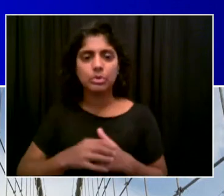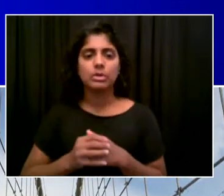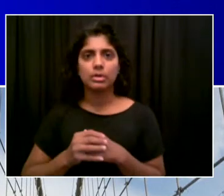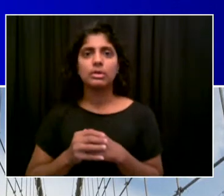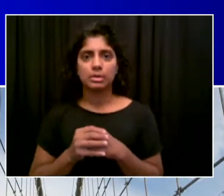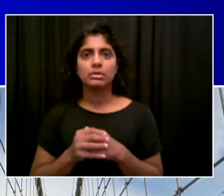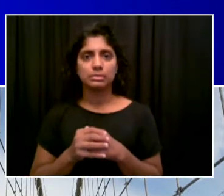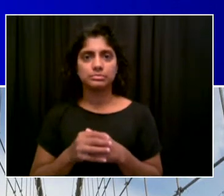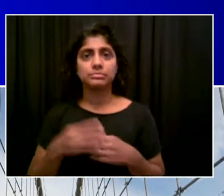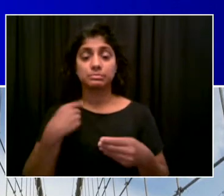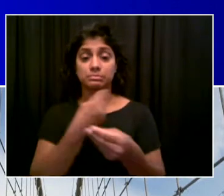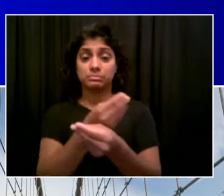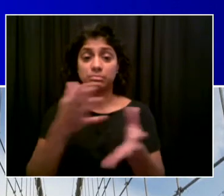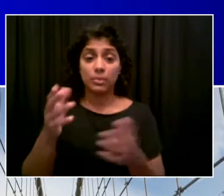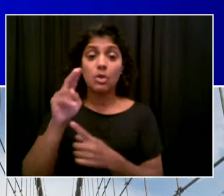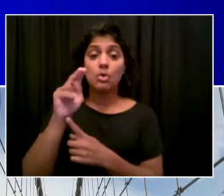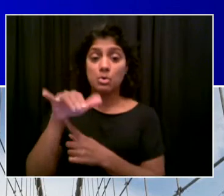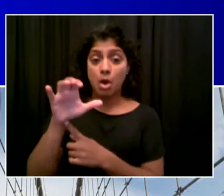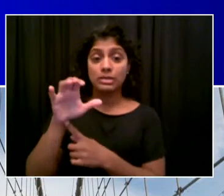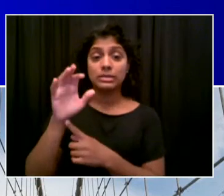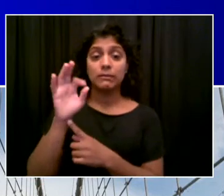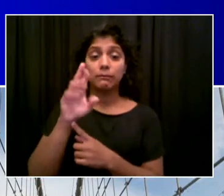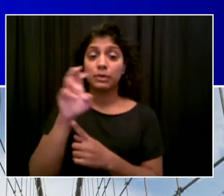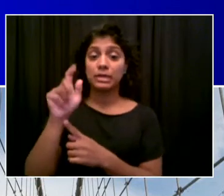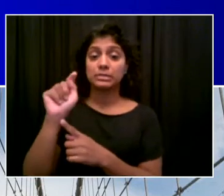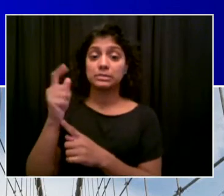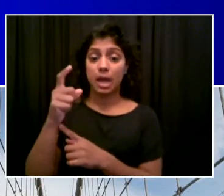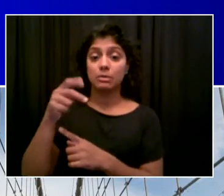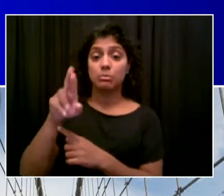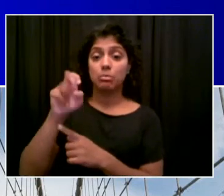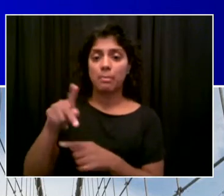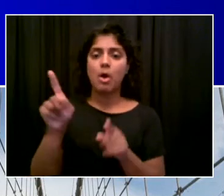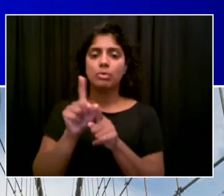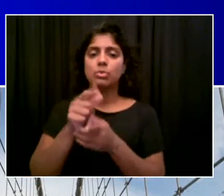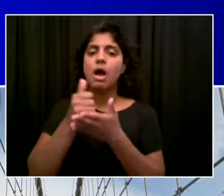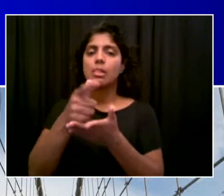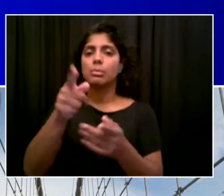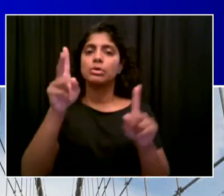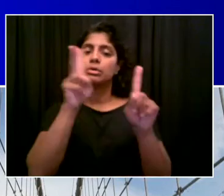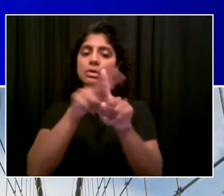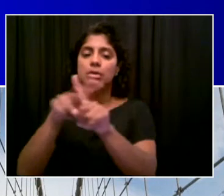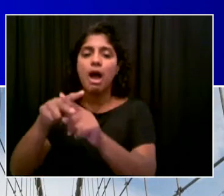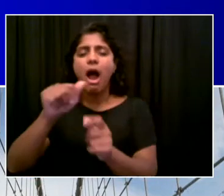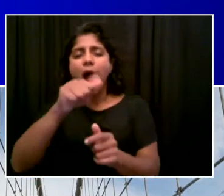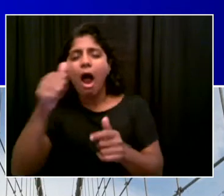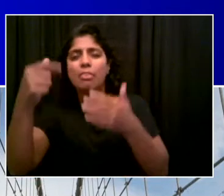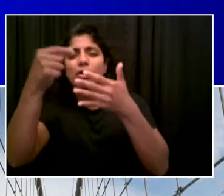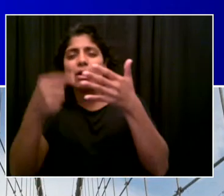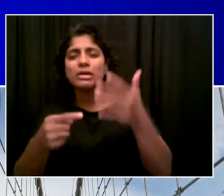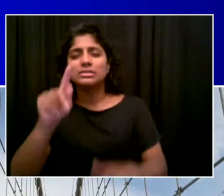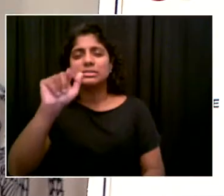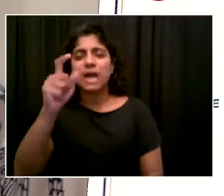NOT T WANTO LEAVE A HUGE AMOUNT OF MONEY ON THE TABLE THAT COULD HELP HELP NEW YORK CITY FAMILIES US MAKE SURE EVERYONE GETS THE TAX CHILD